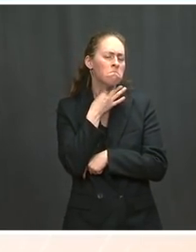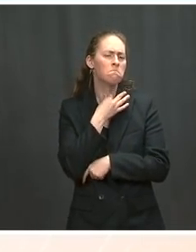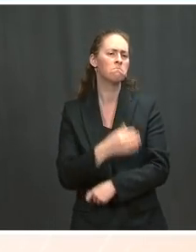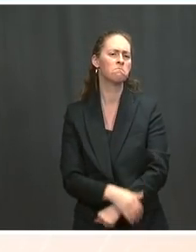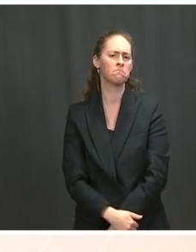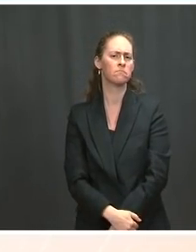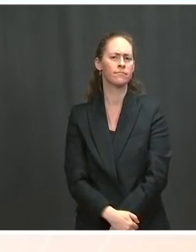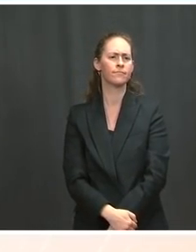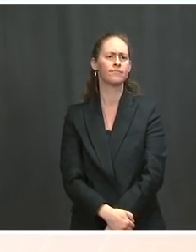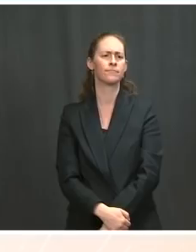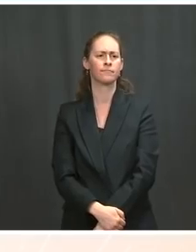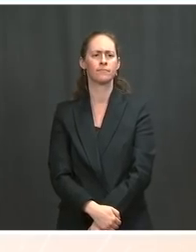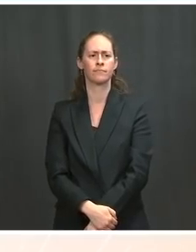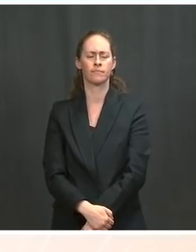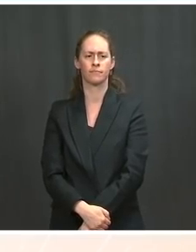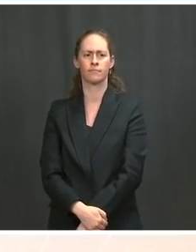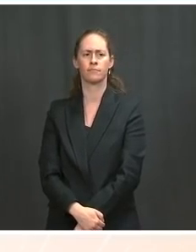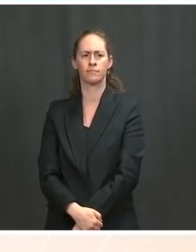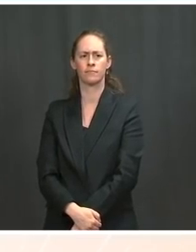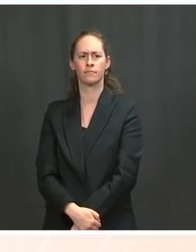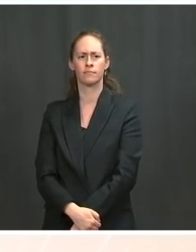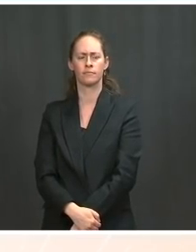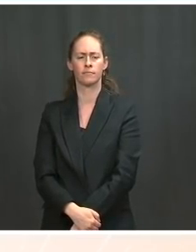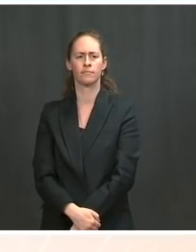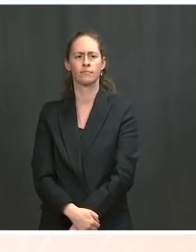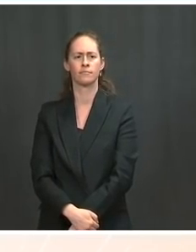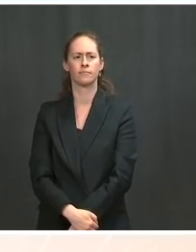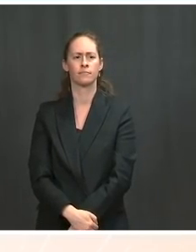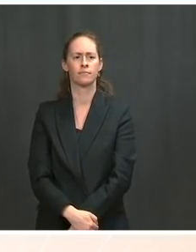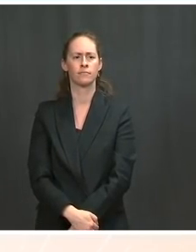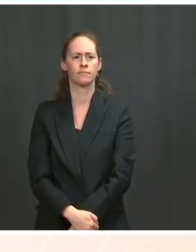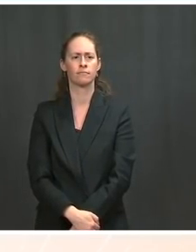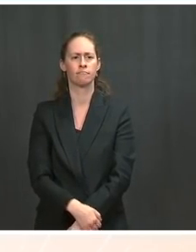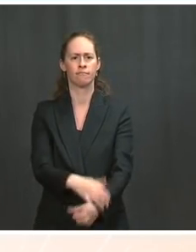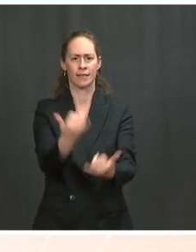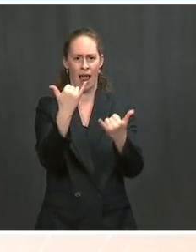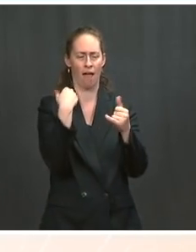is there any discussion about Nord Stream 2 or taking away something that Russia -- Russia wants?